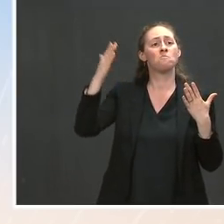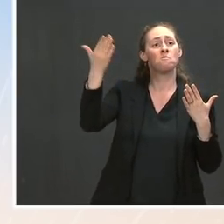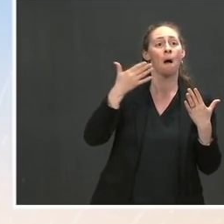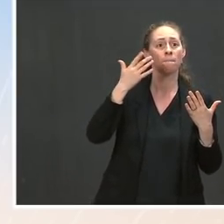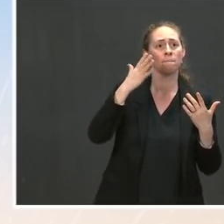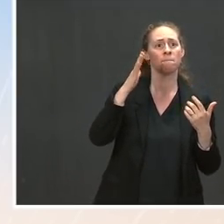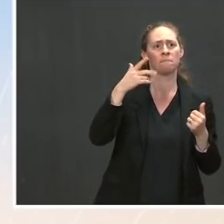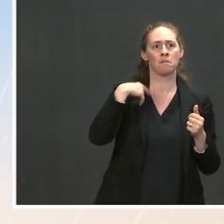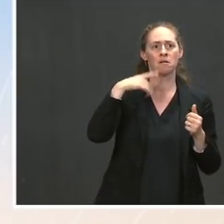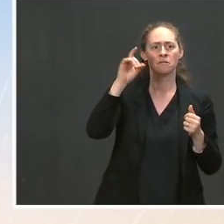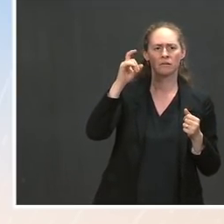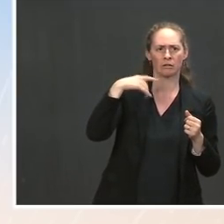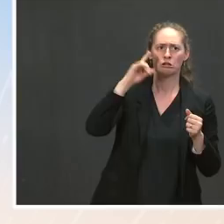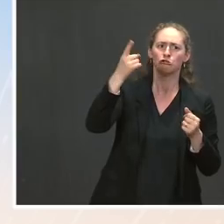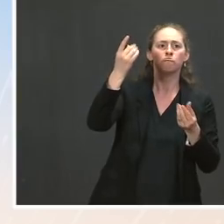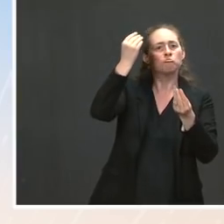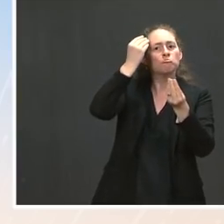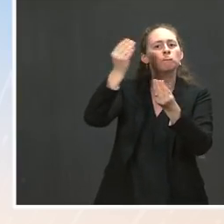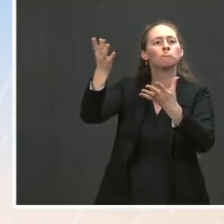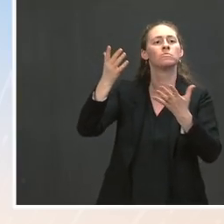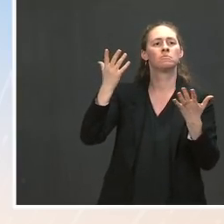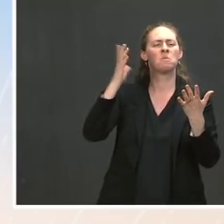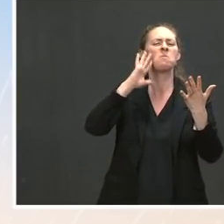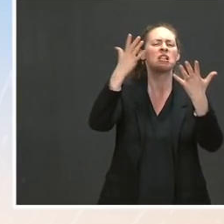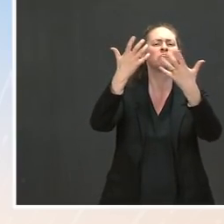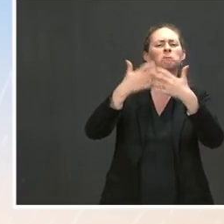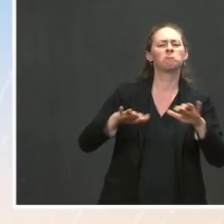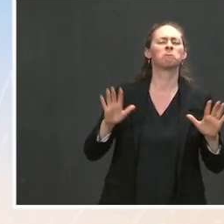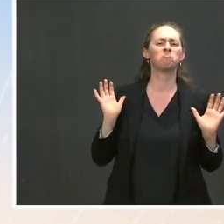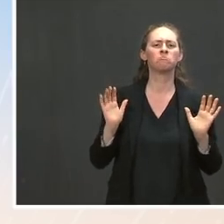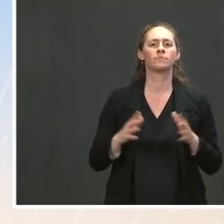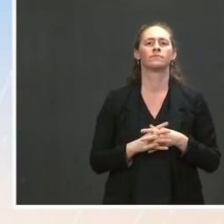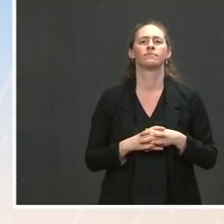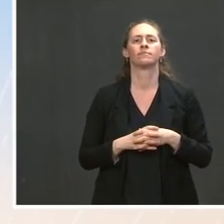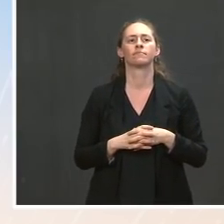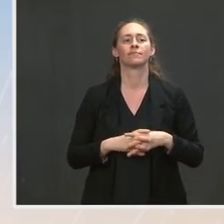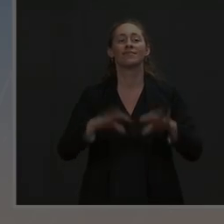The Press: Thank you. Ms. Psaki: Thanks everyone. The Press: Thanks, Jen. Ms. Psaki: Happy Friday.